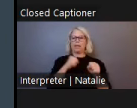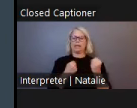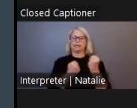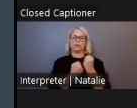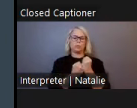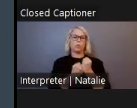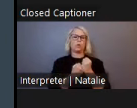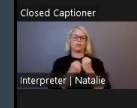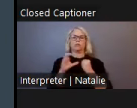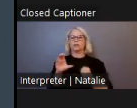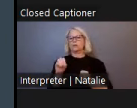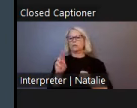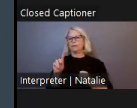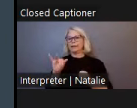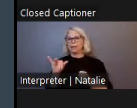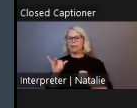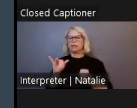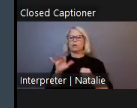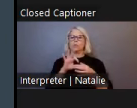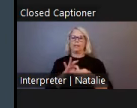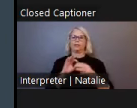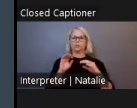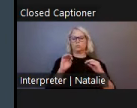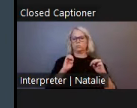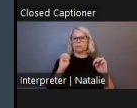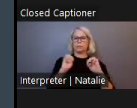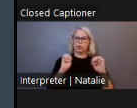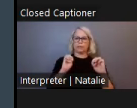the county from an emergency related perspective.